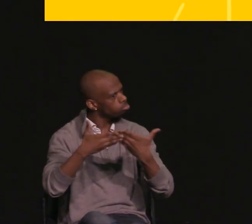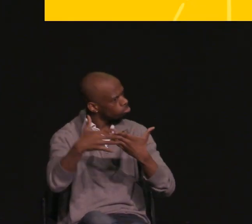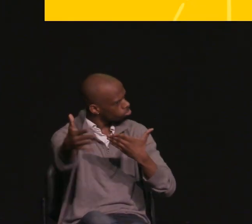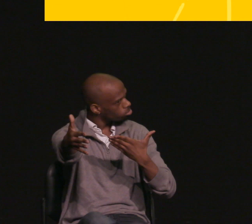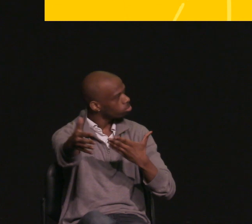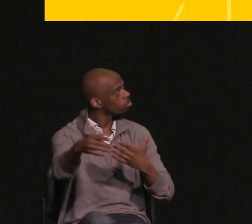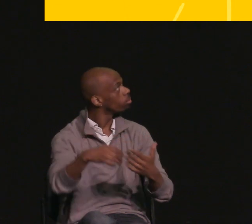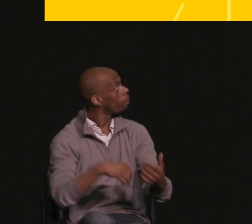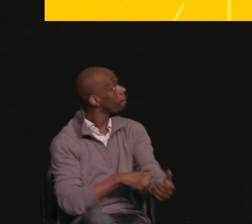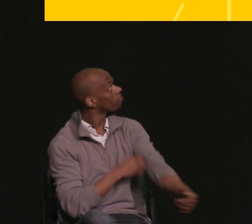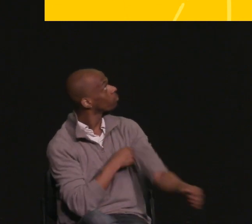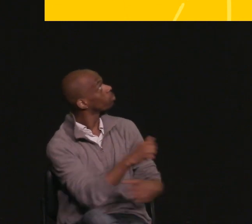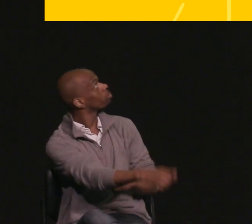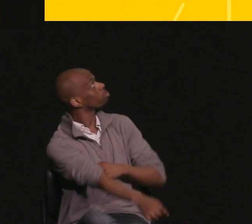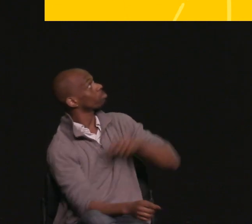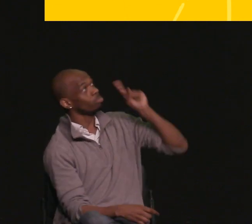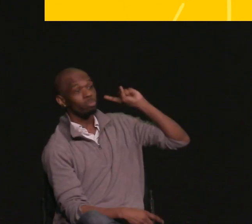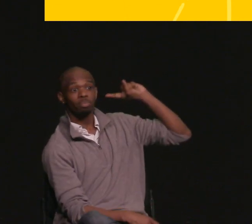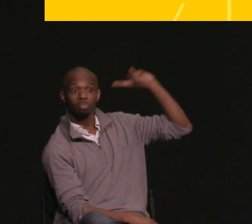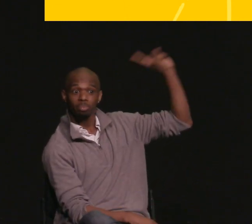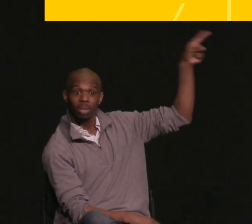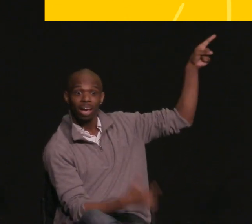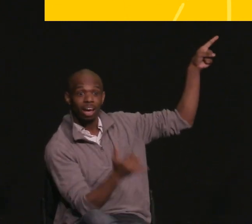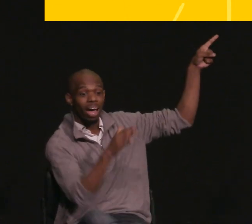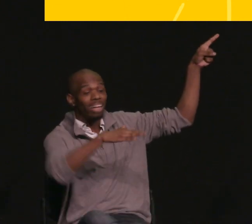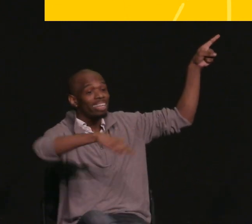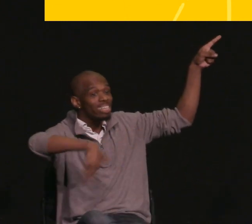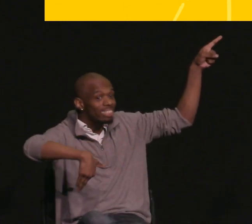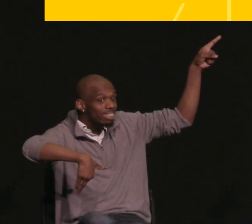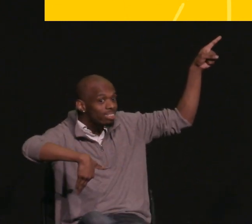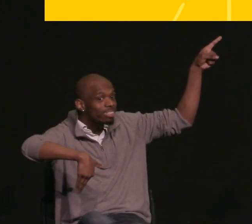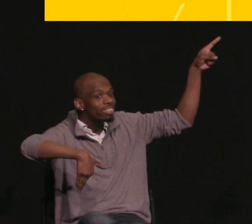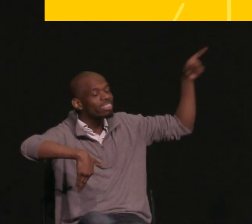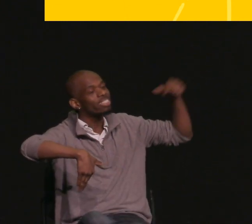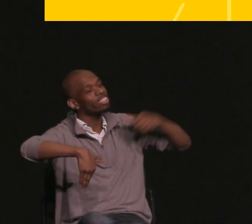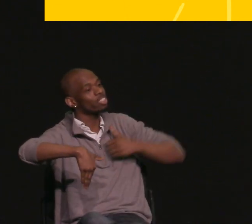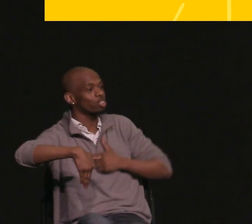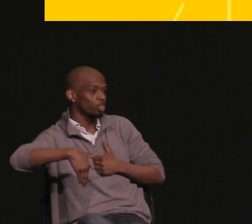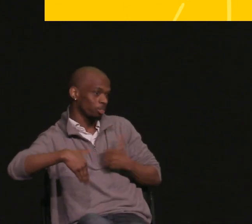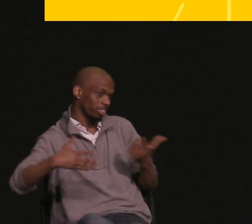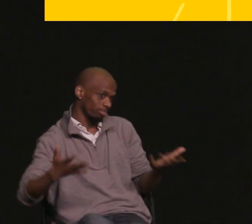Oh, that was supposed to be up the whole time I was--